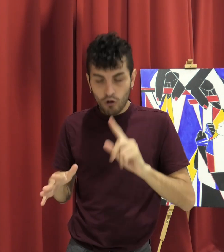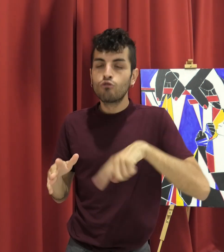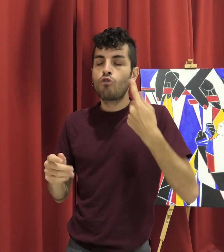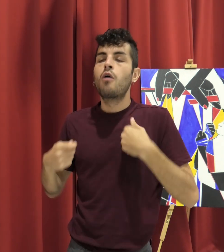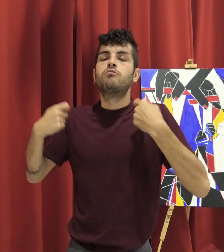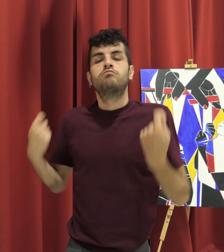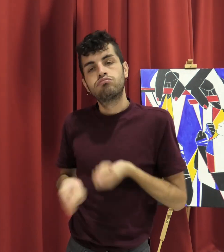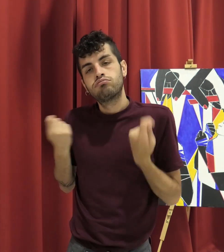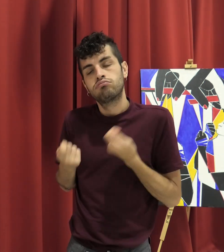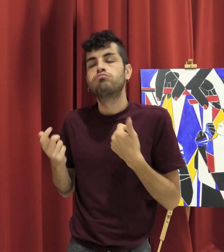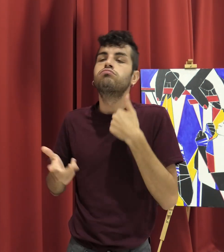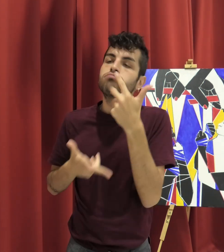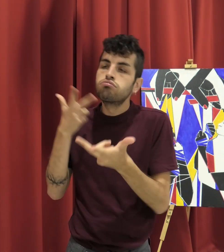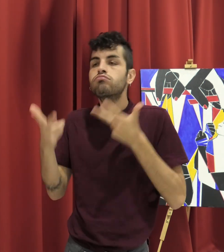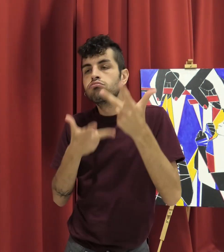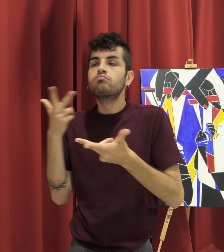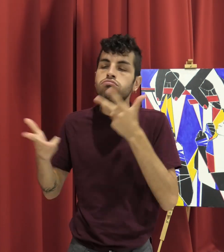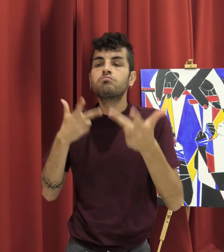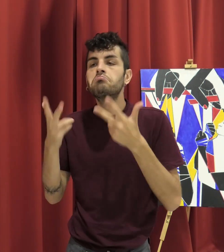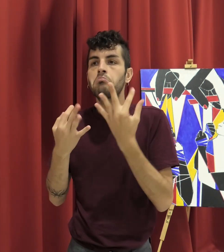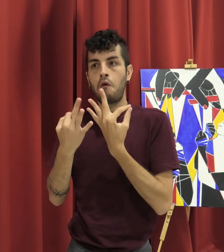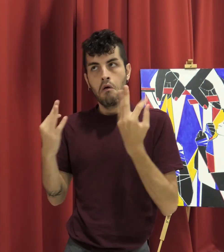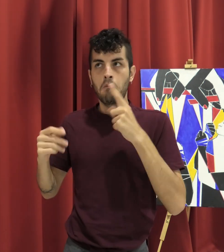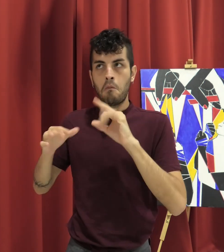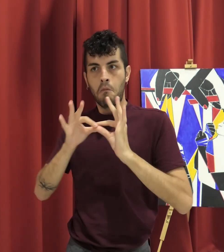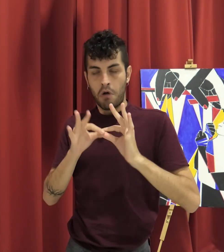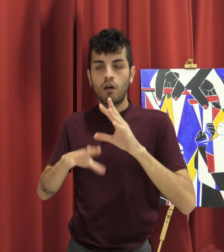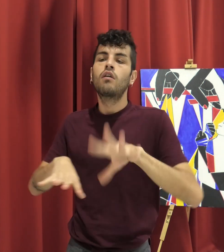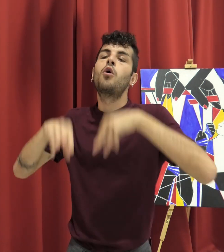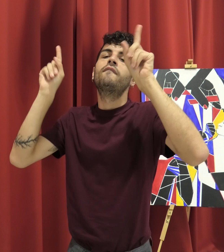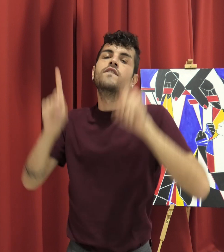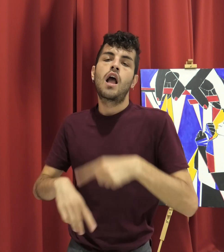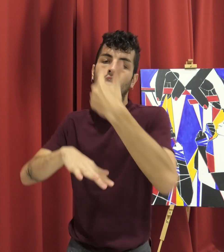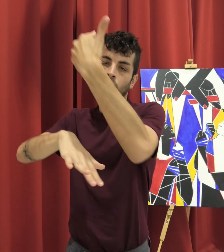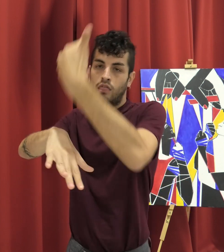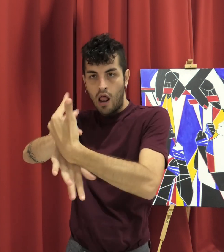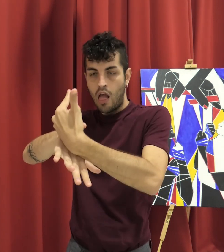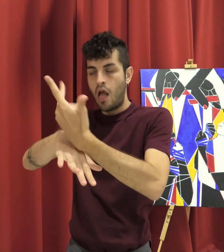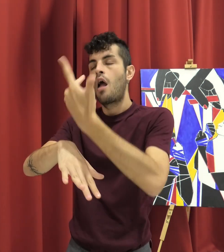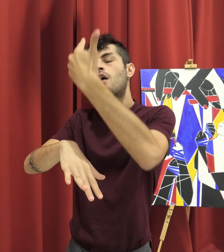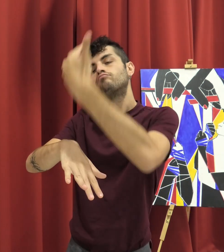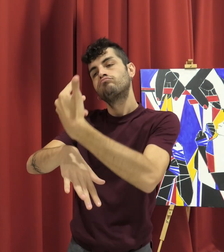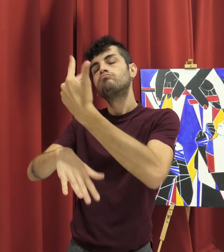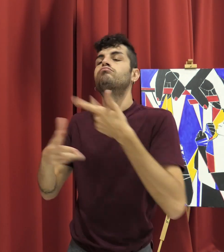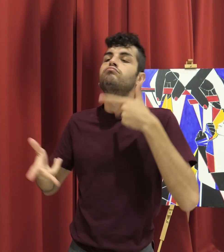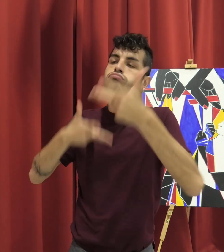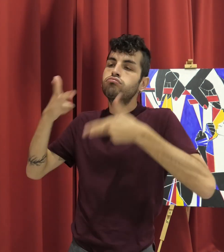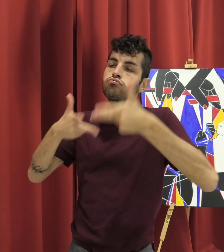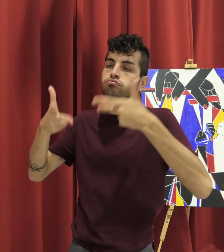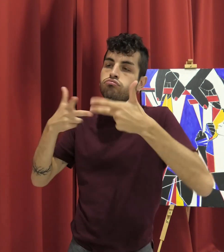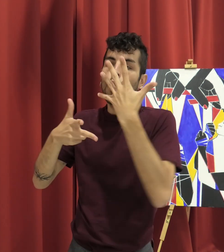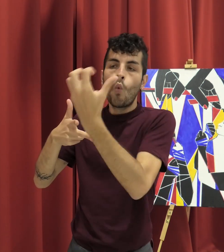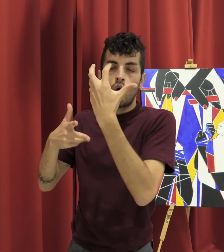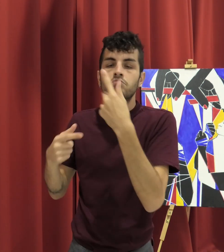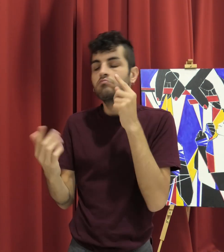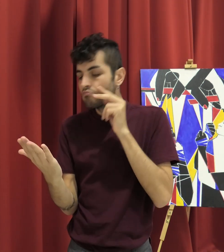Afterwards, the preparatory phase I starts by signing what I have drawn and if it all seems well connected afterwards I record myself